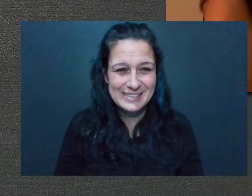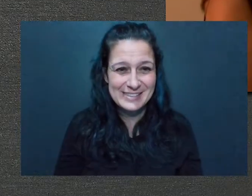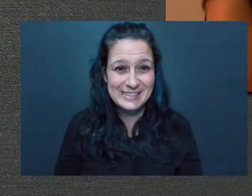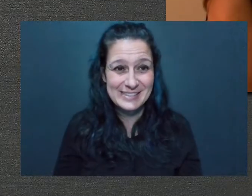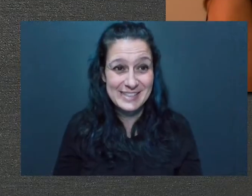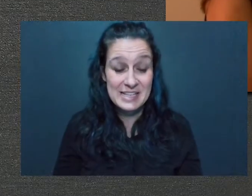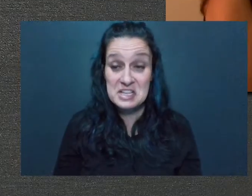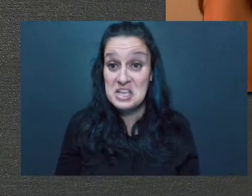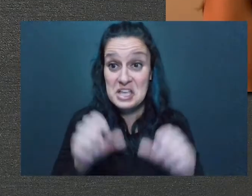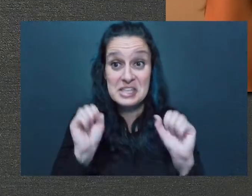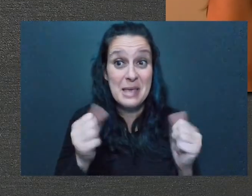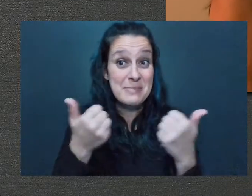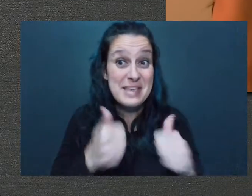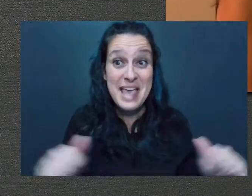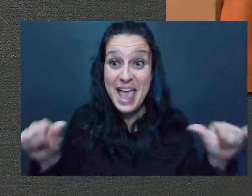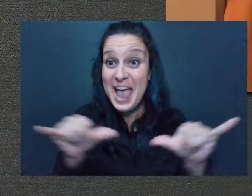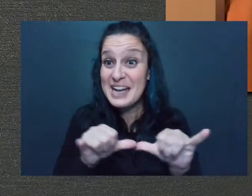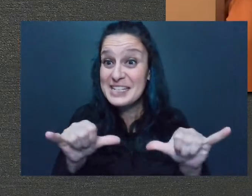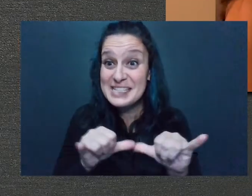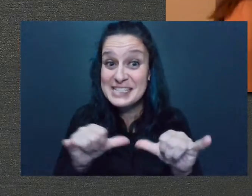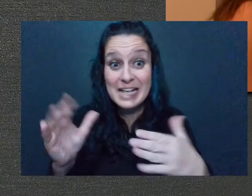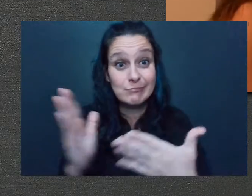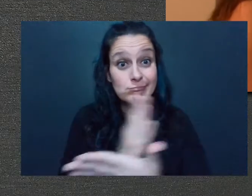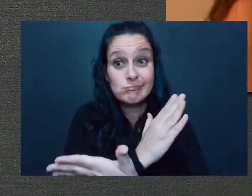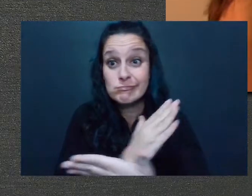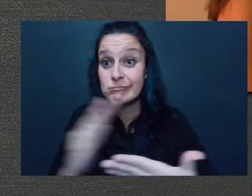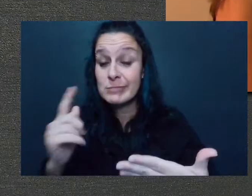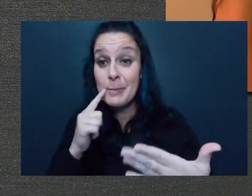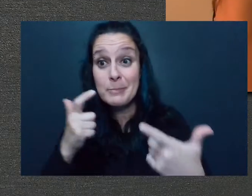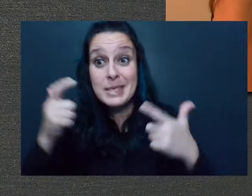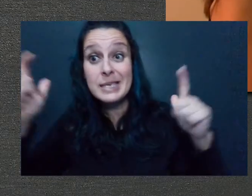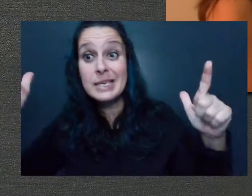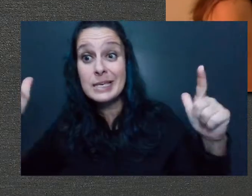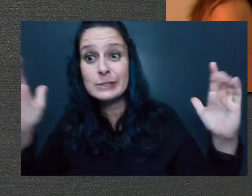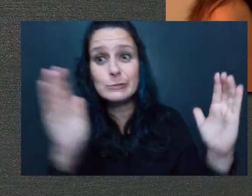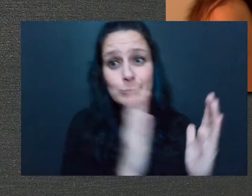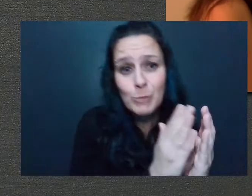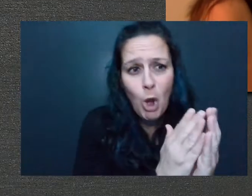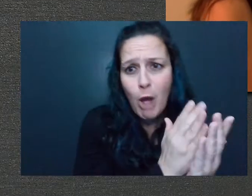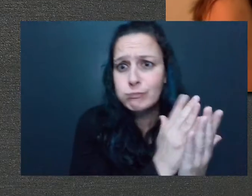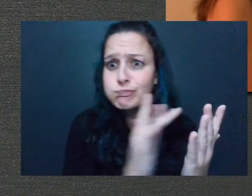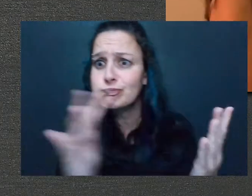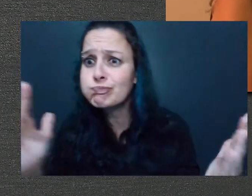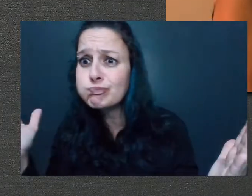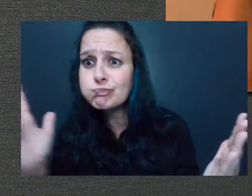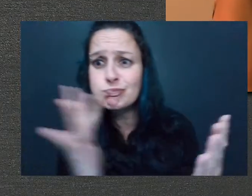They can be any size in between." Look at all the different sizes they can be